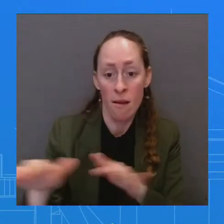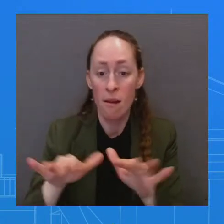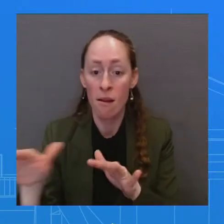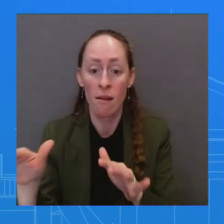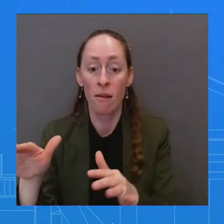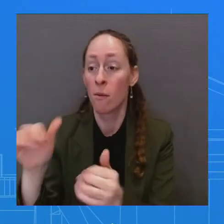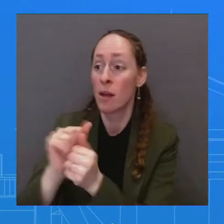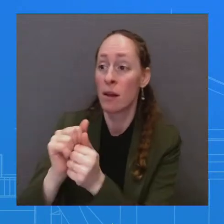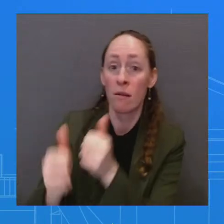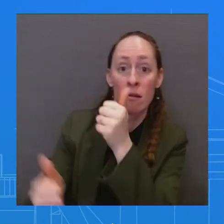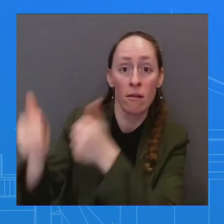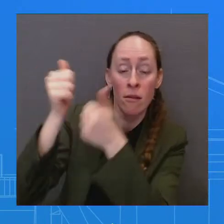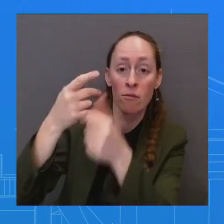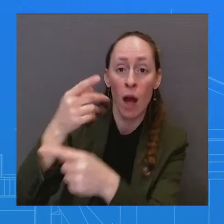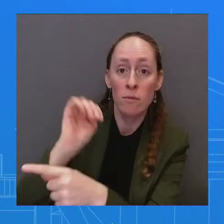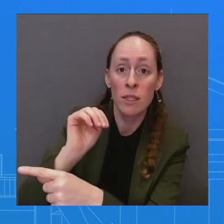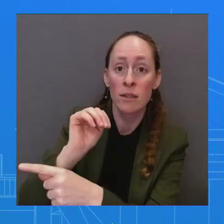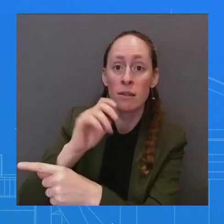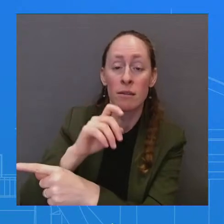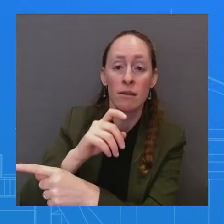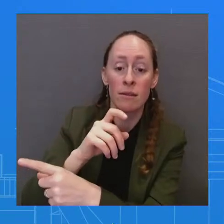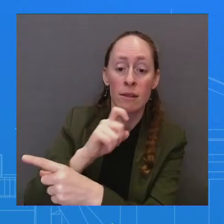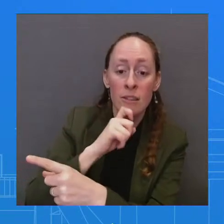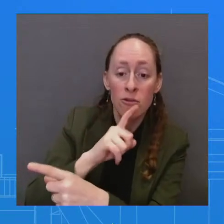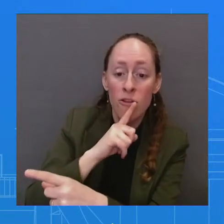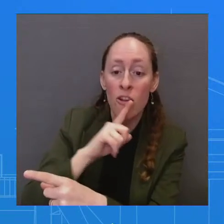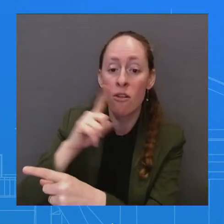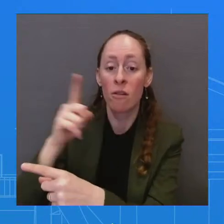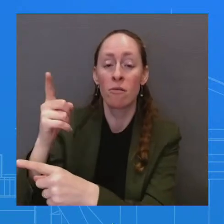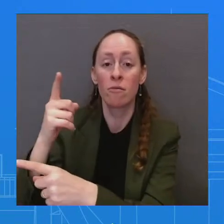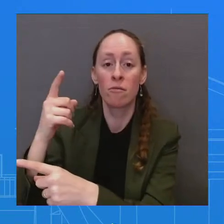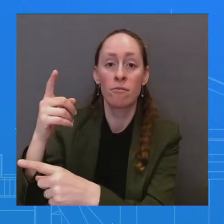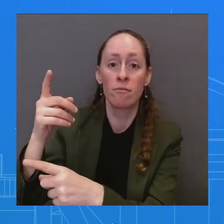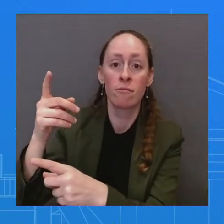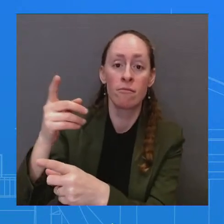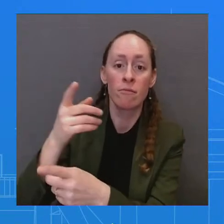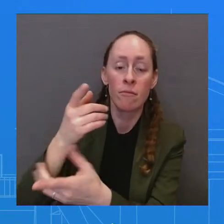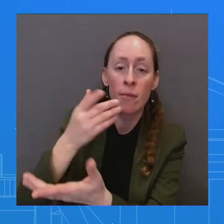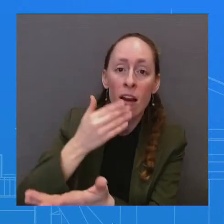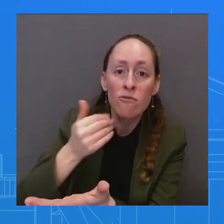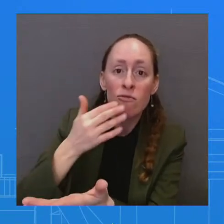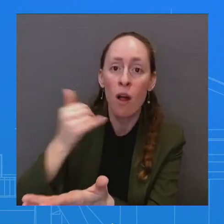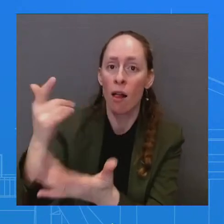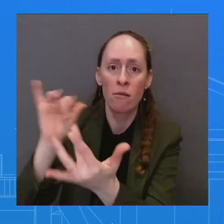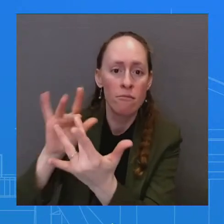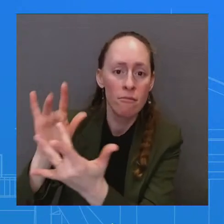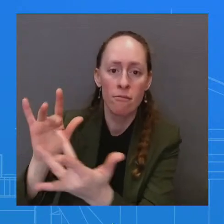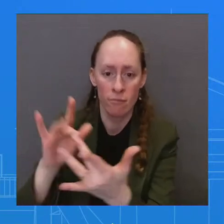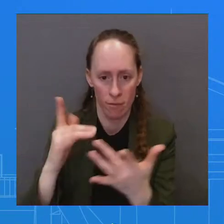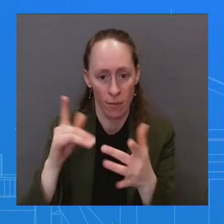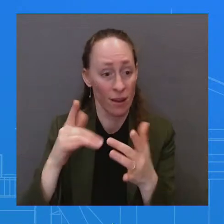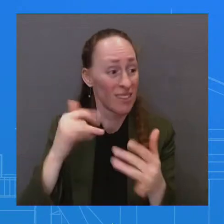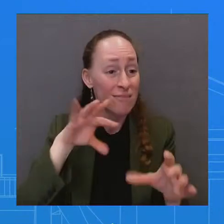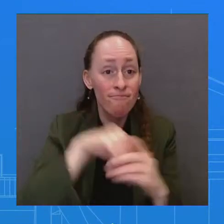of Indo-Pacific security. He's the Commander-in-Chief, which means he has global responsibilities, and the President is more than capable of handling them